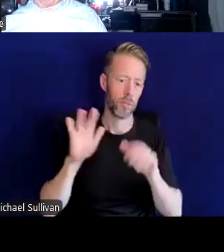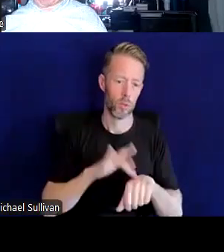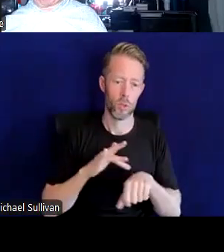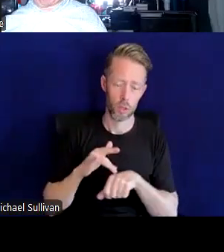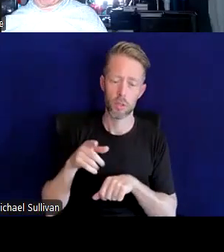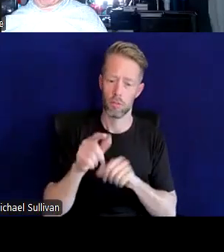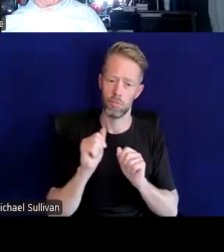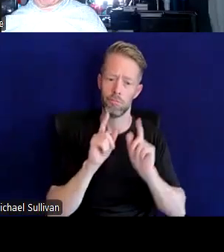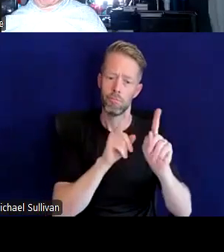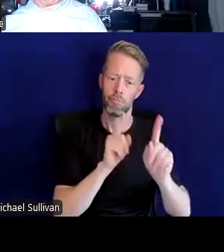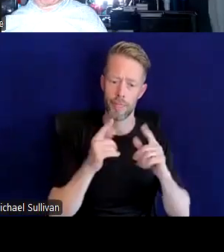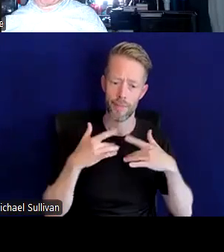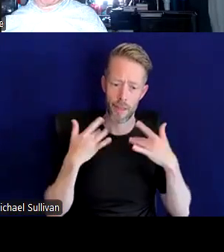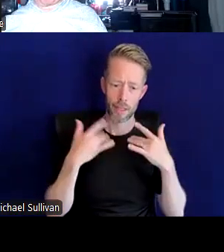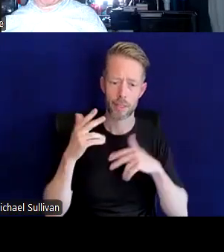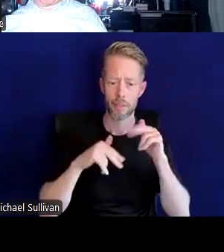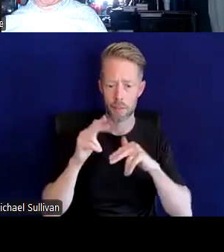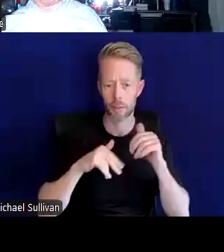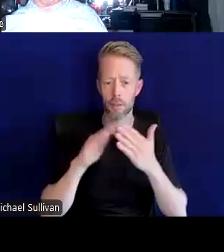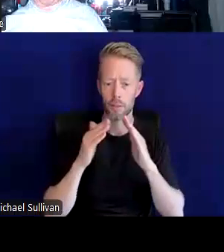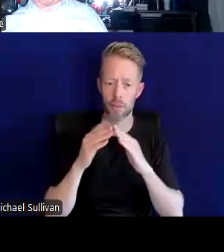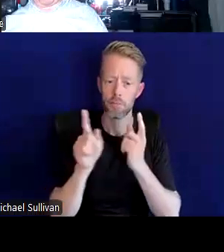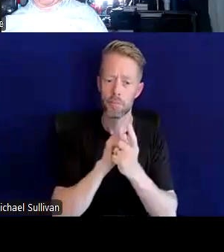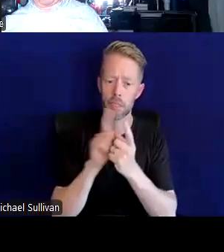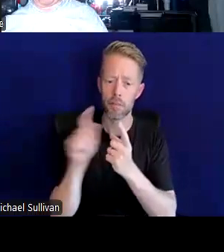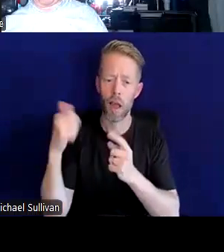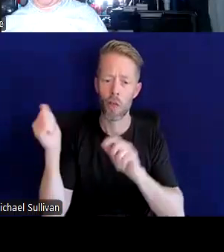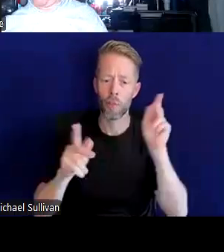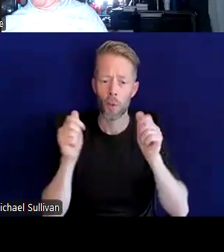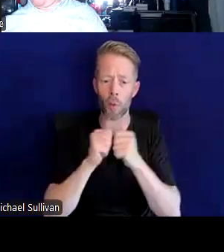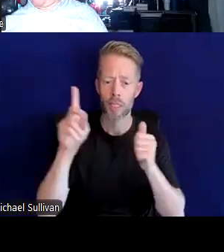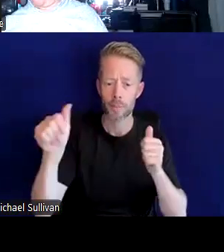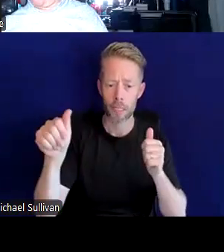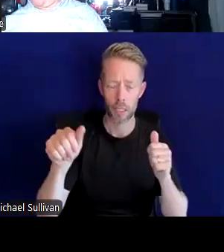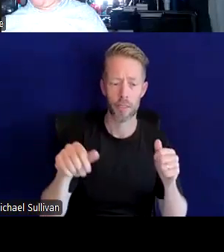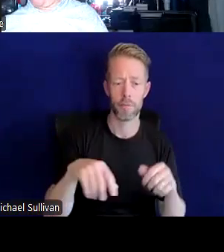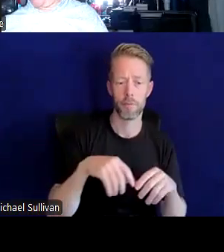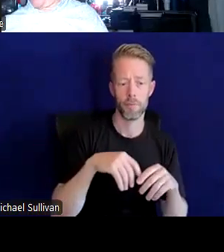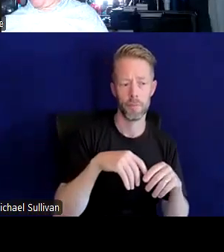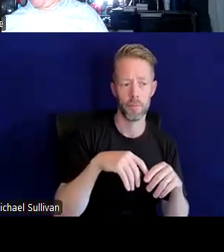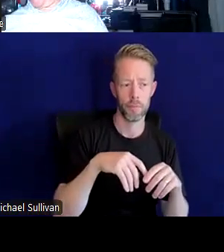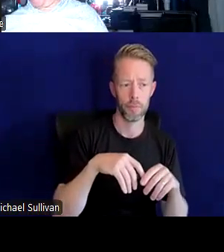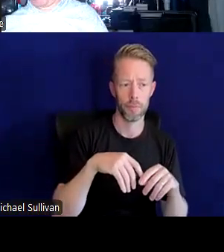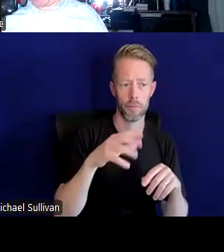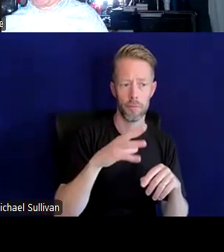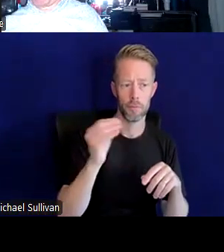a great resource, and attend events, build community, meet other people with your disability and other ones as